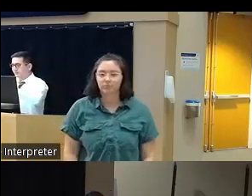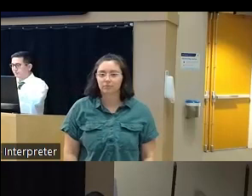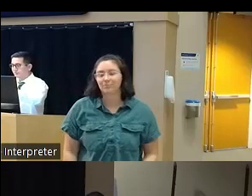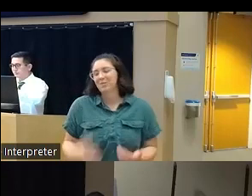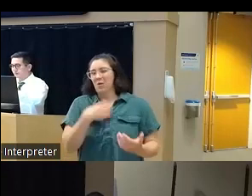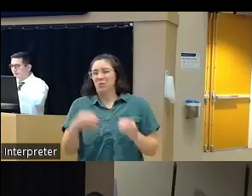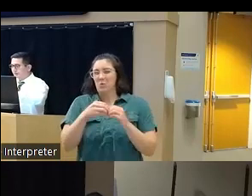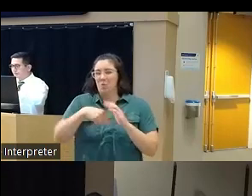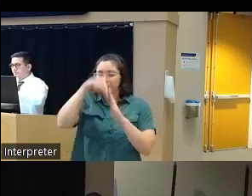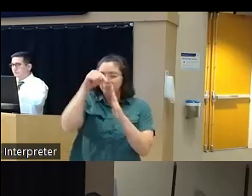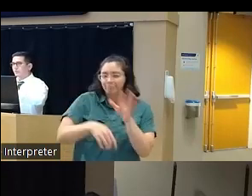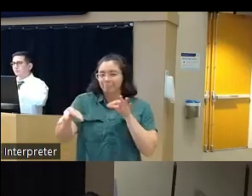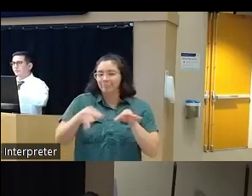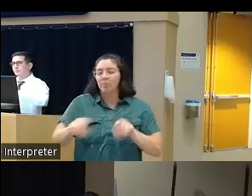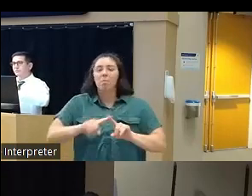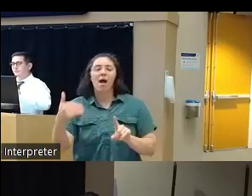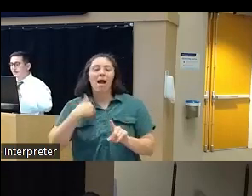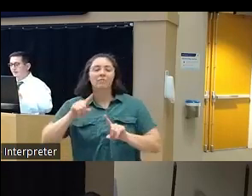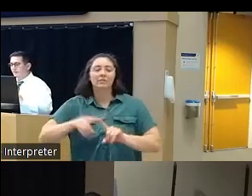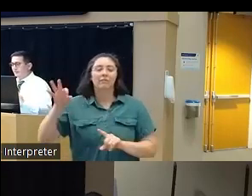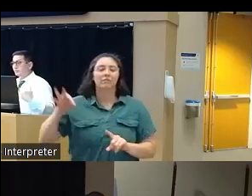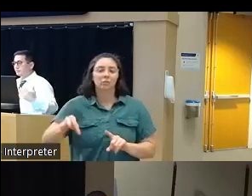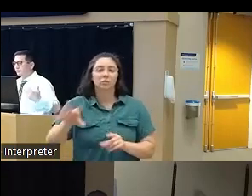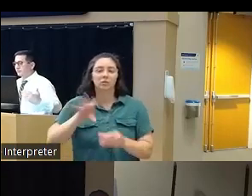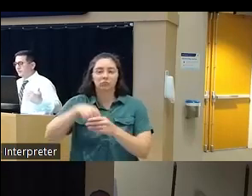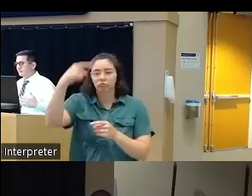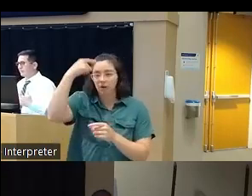wish I had more time to go into it but there are different frequencies that do different things